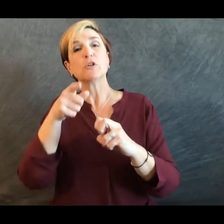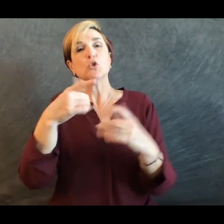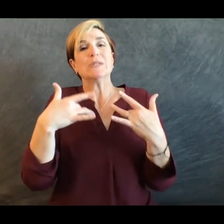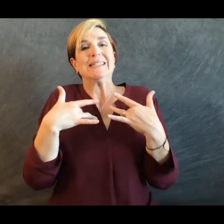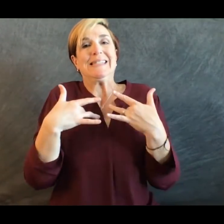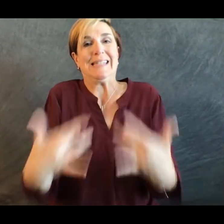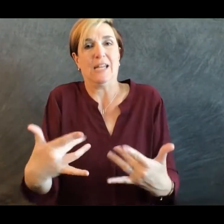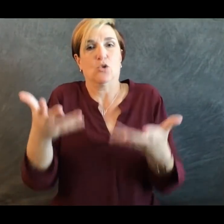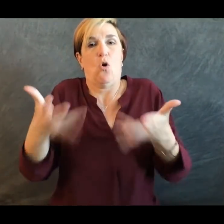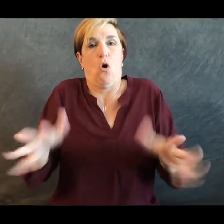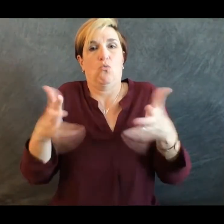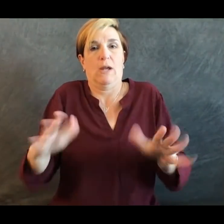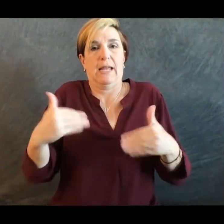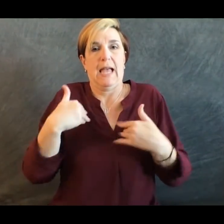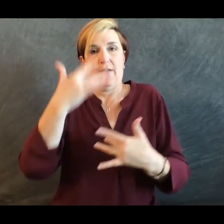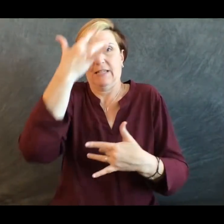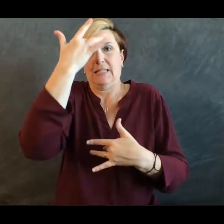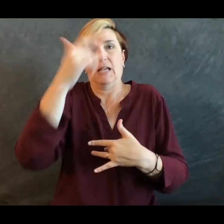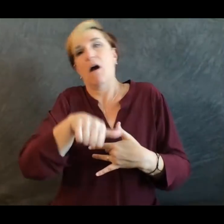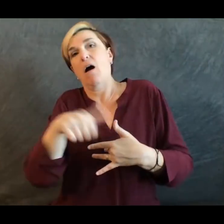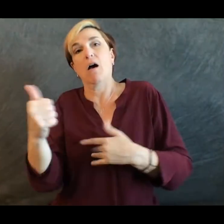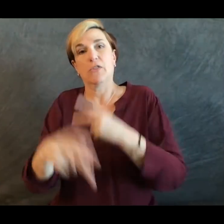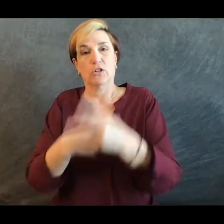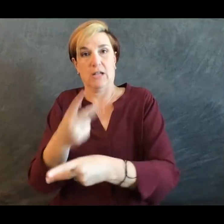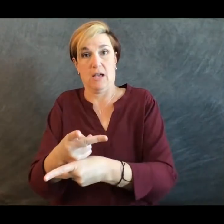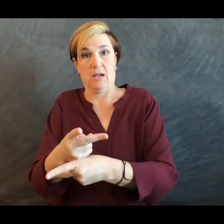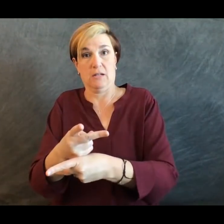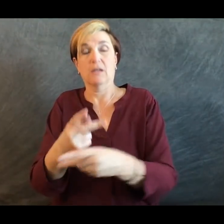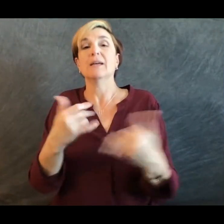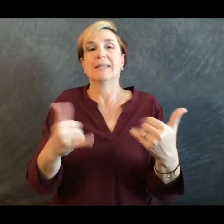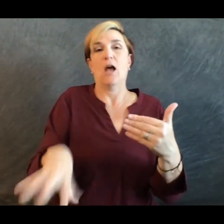vice president shared on the call this morning this history and I want you to